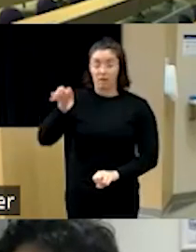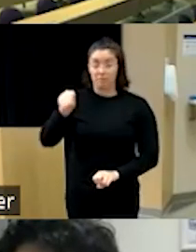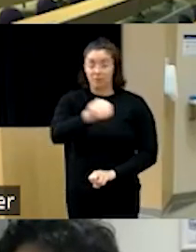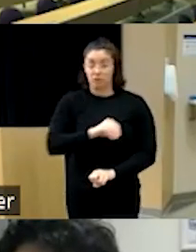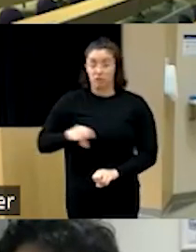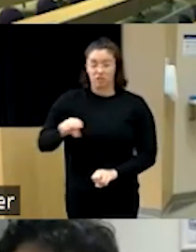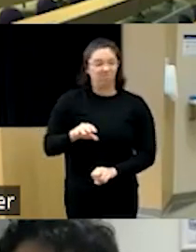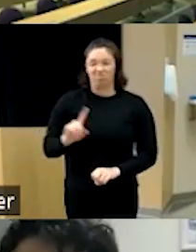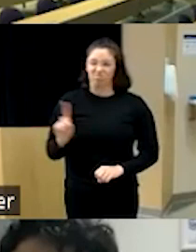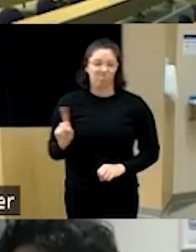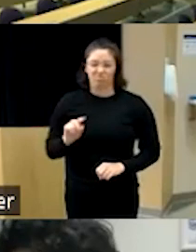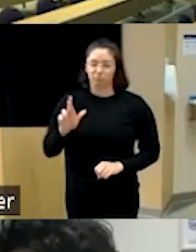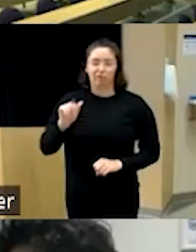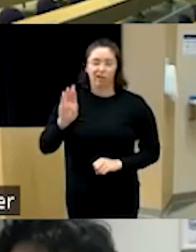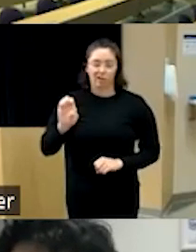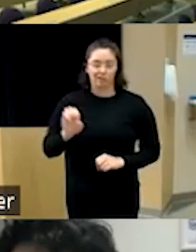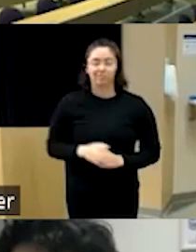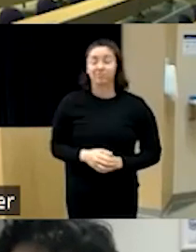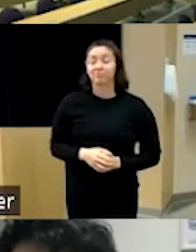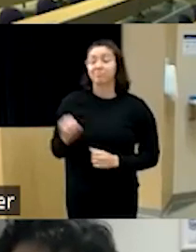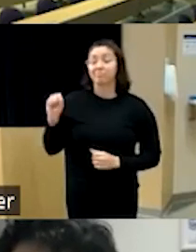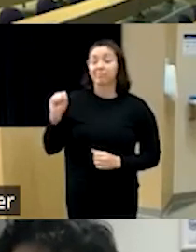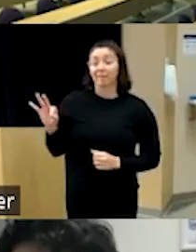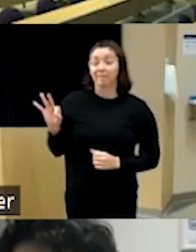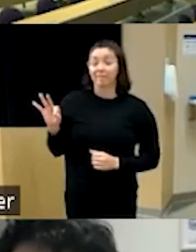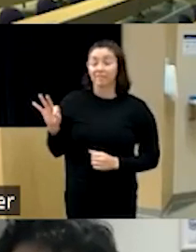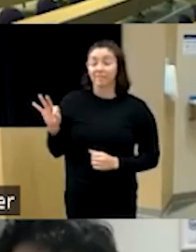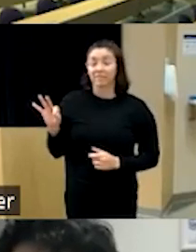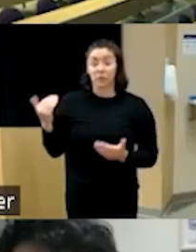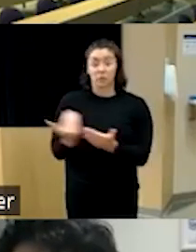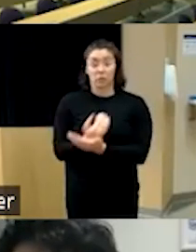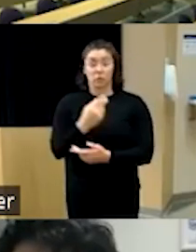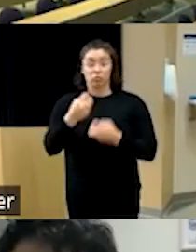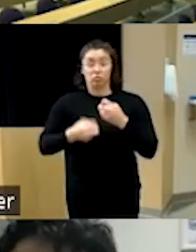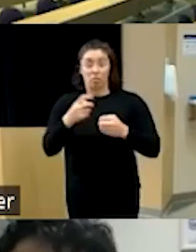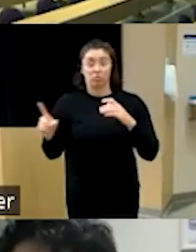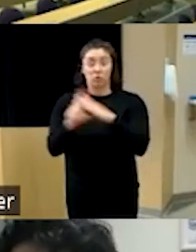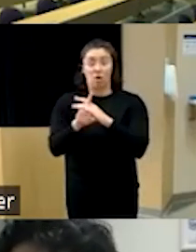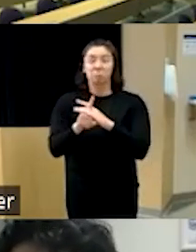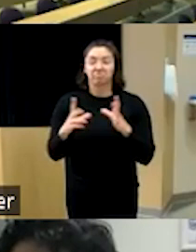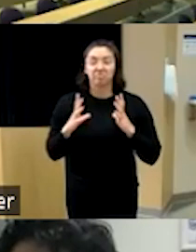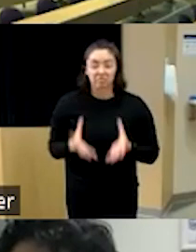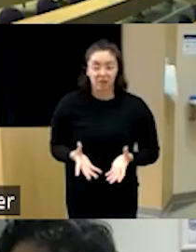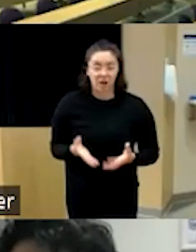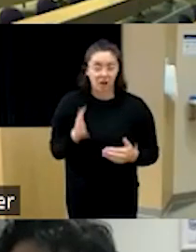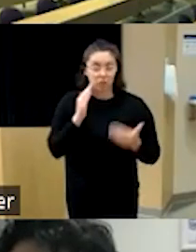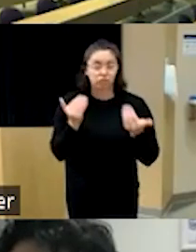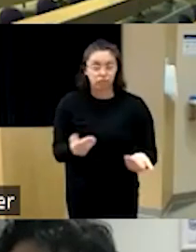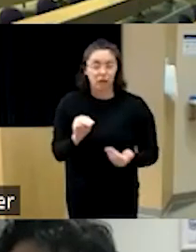rarely do this unless there is a completely new problem um for example the patient says usually I